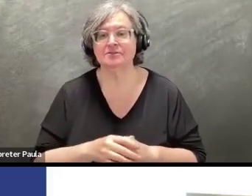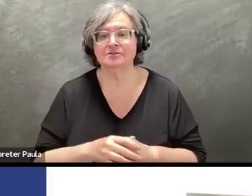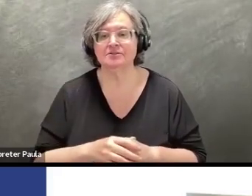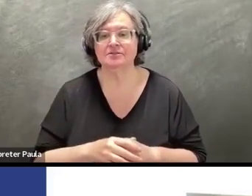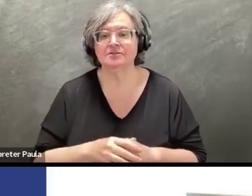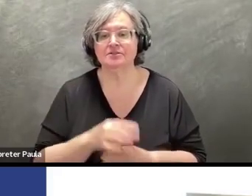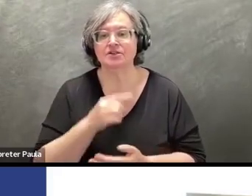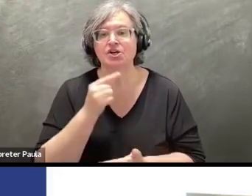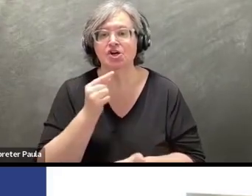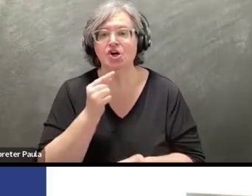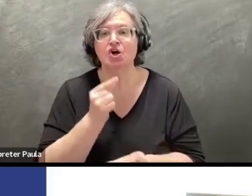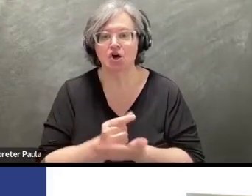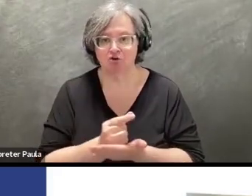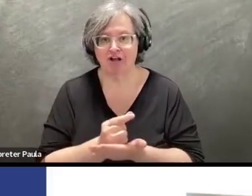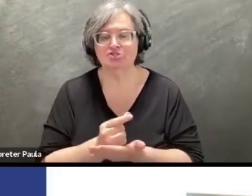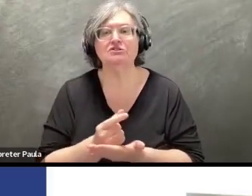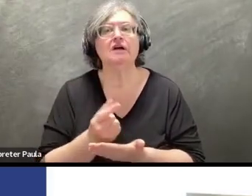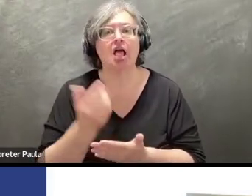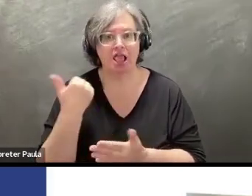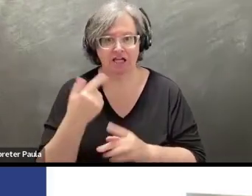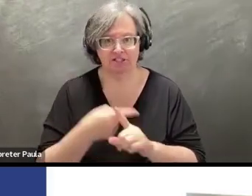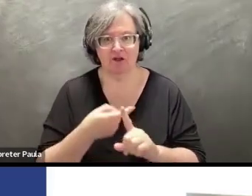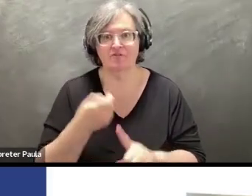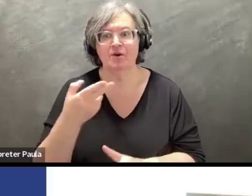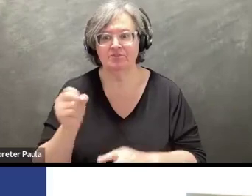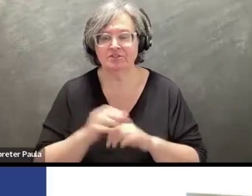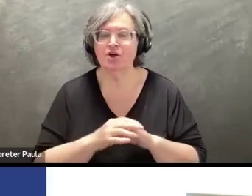month from bitumen age High School, one of the many ways I